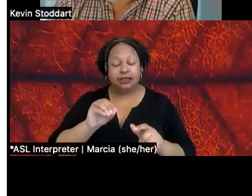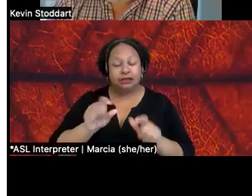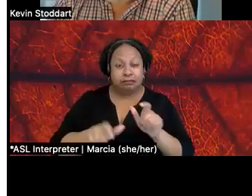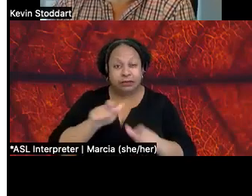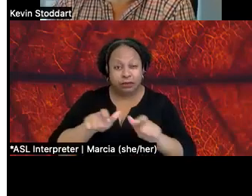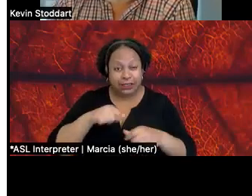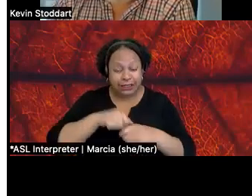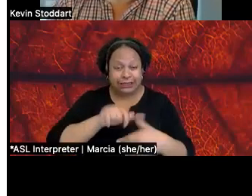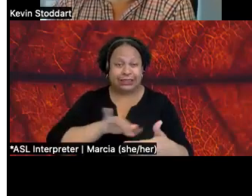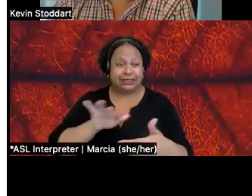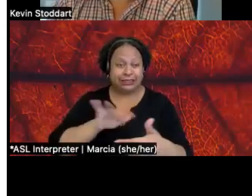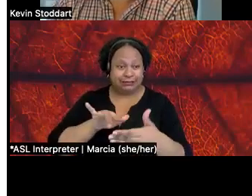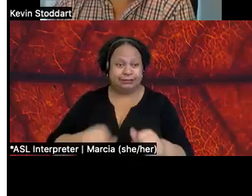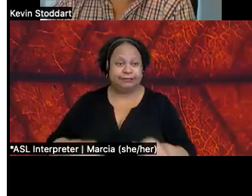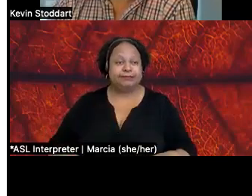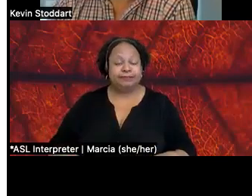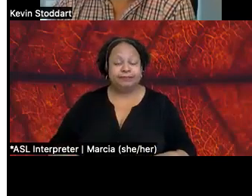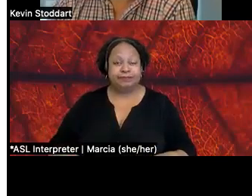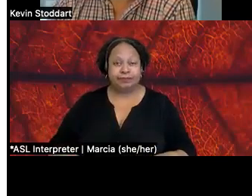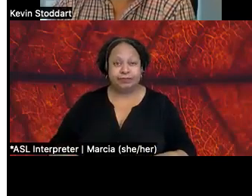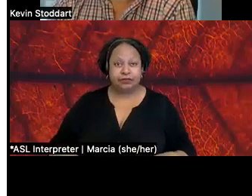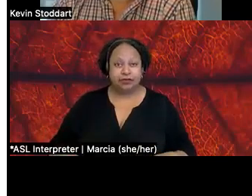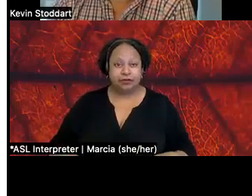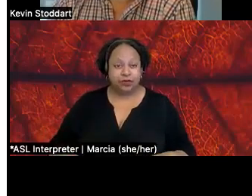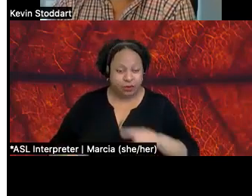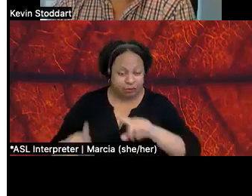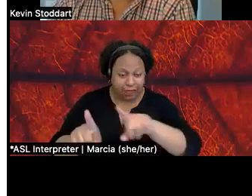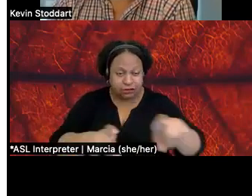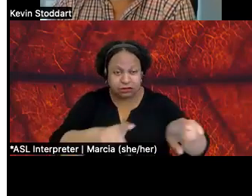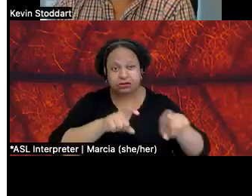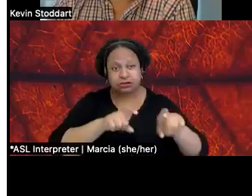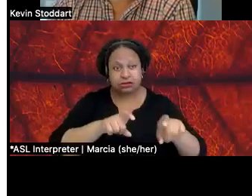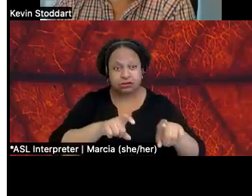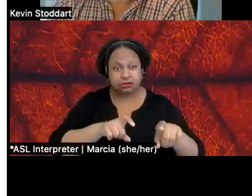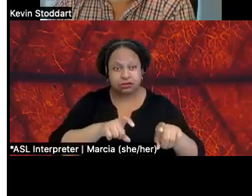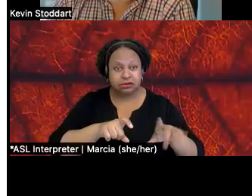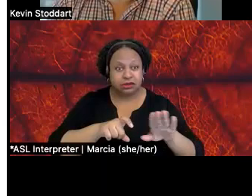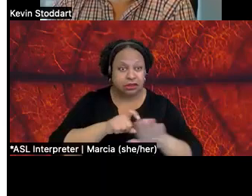And we asked them about their mental health diagnoses.